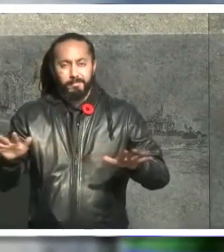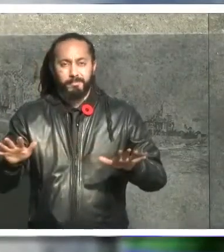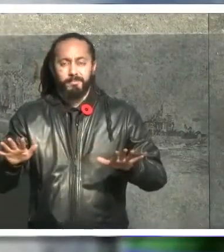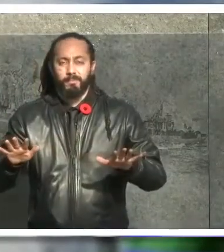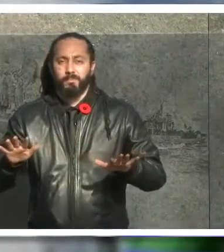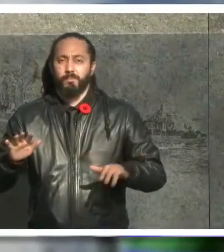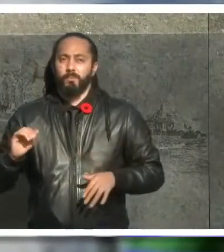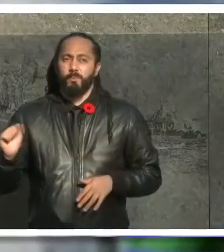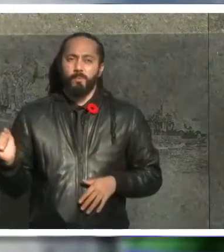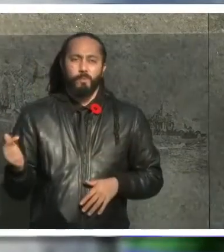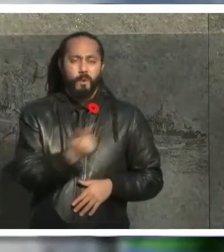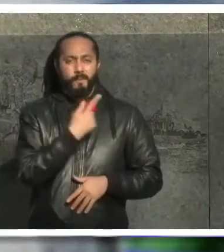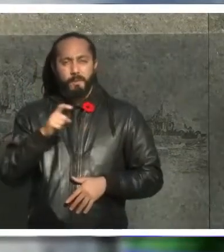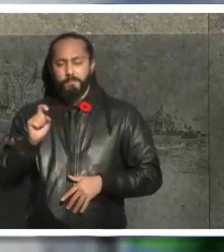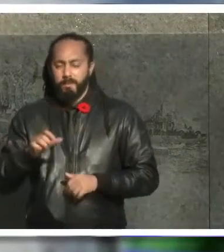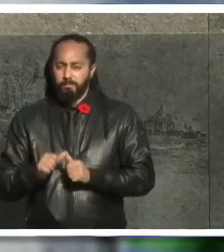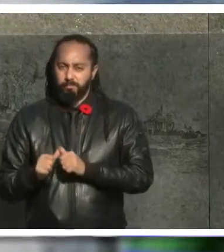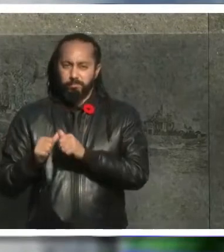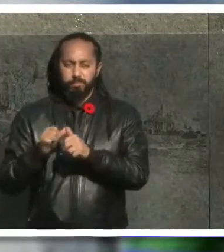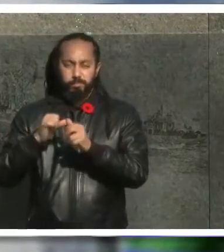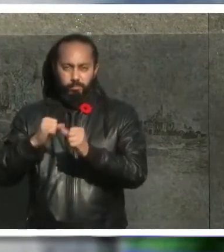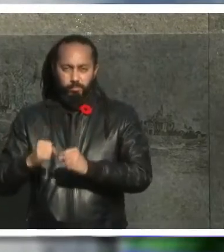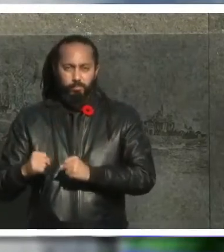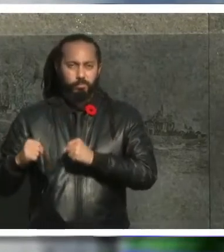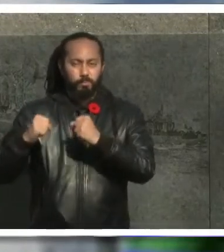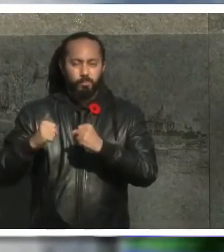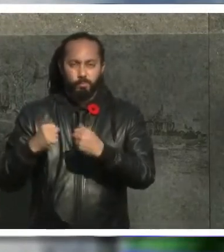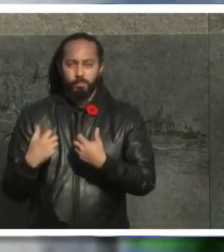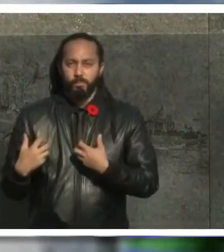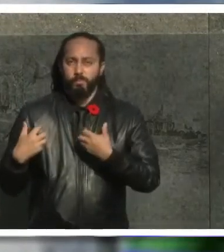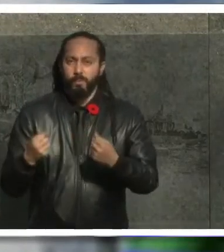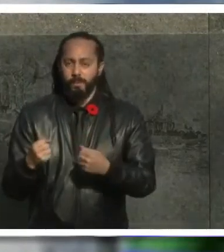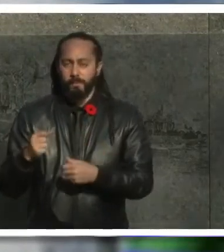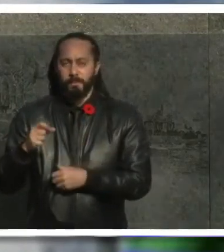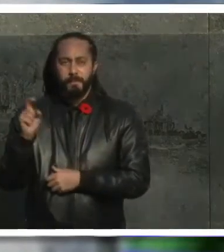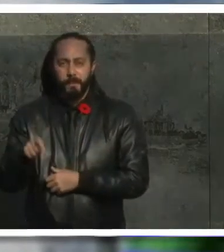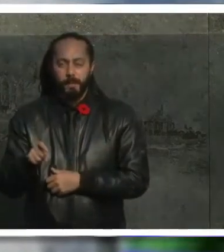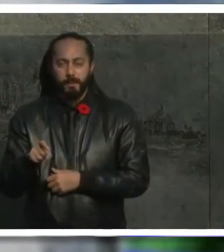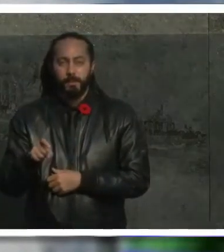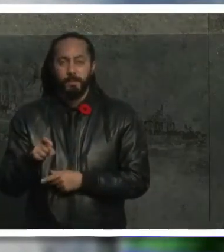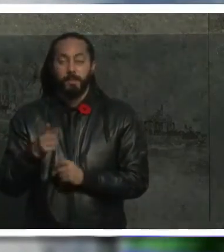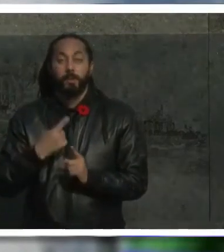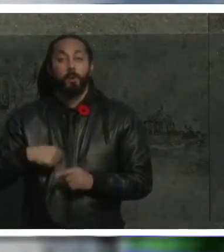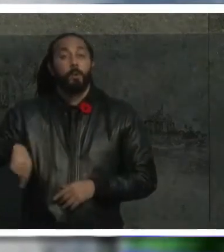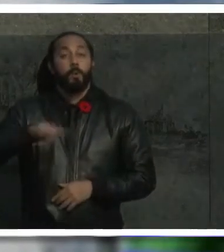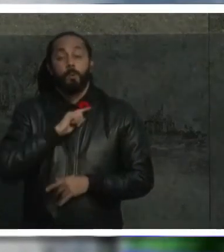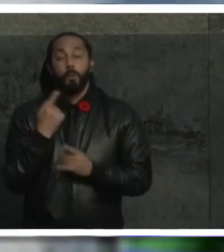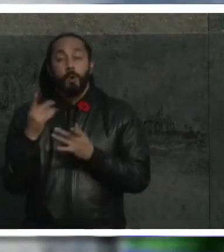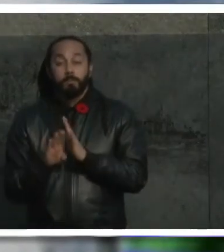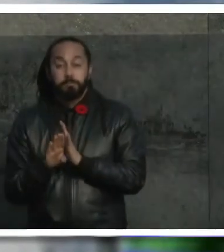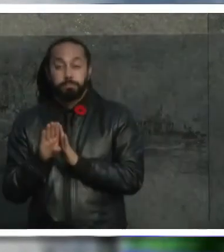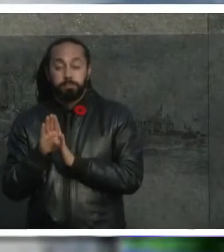We are all vulnerable and must remain vigilant. As we begin the rebuilding and dare to dream of a better normal